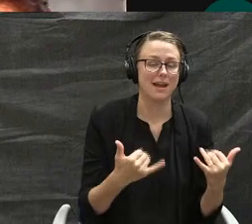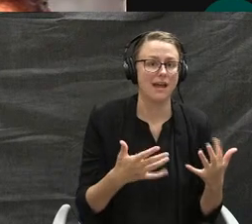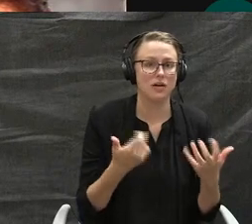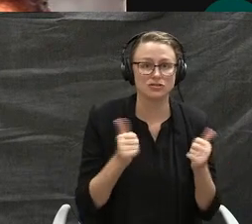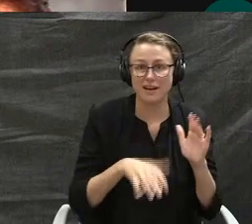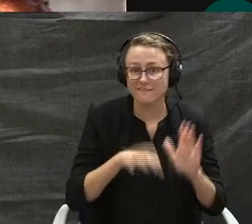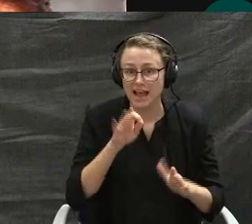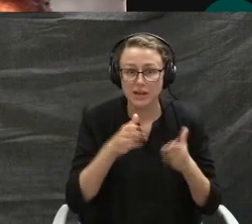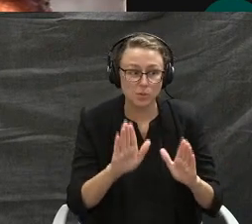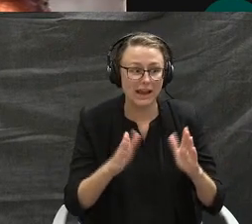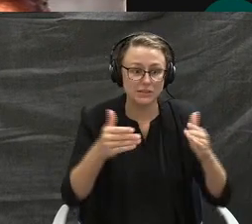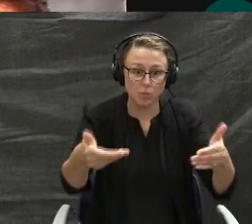way to welcome the 9th graders